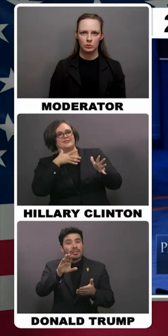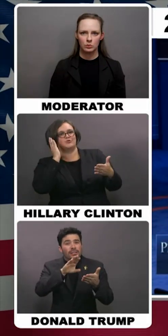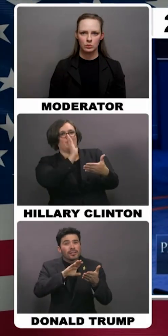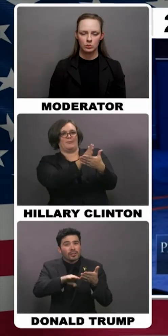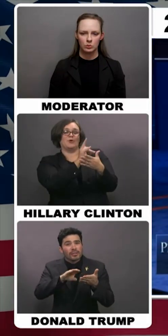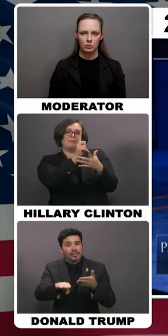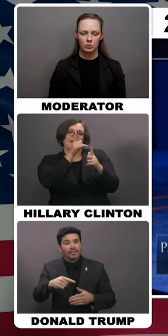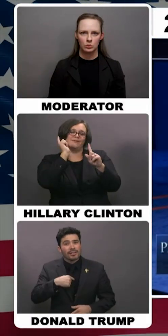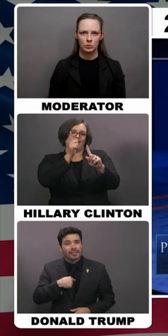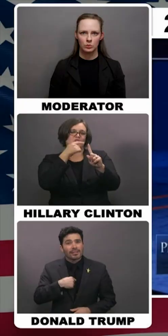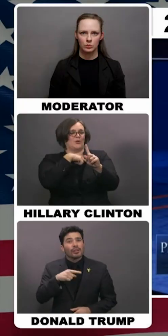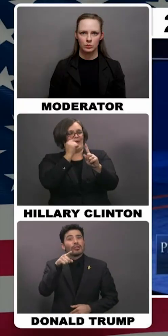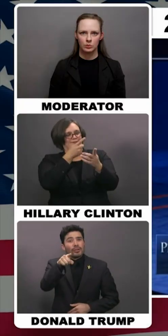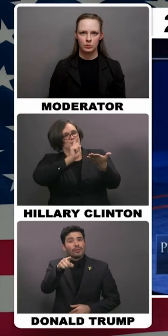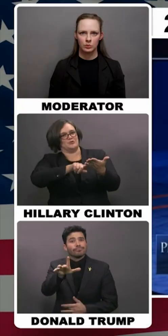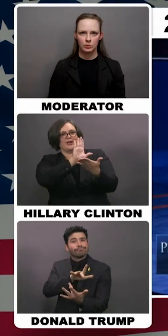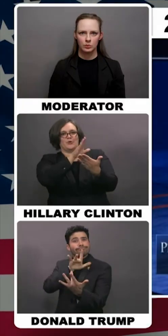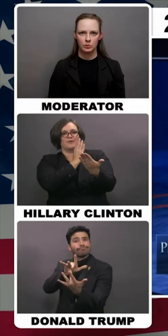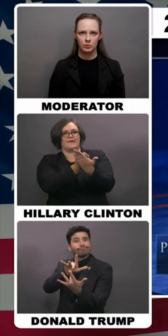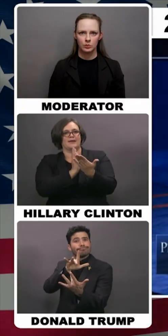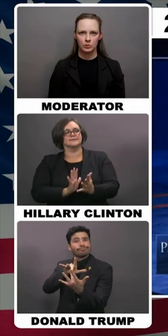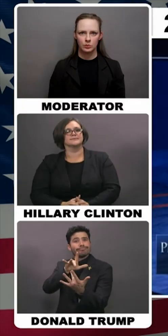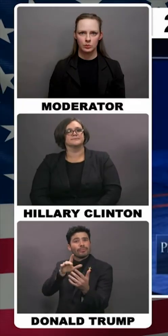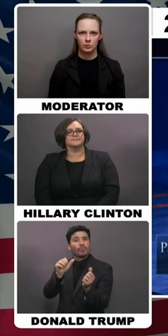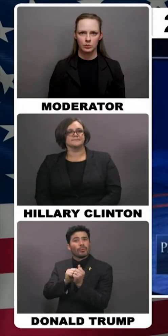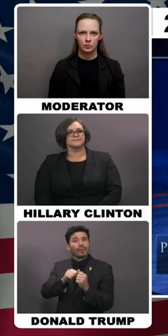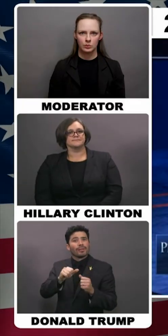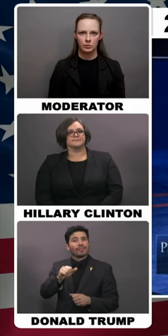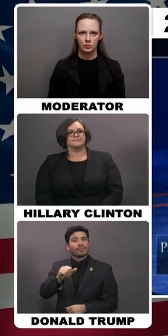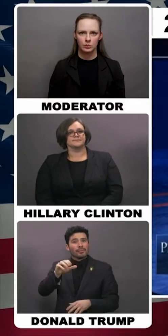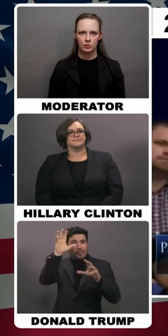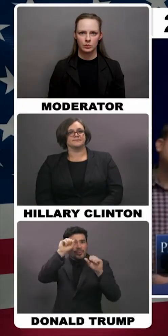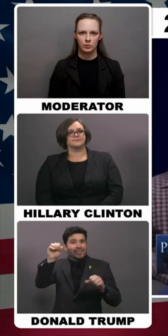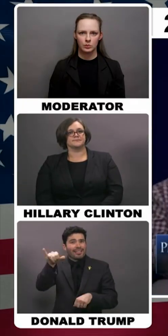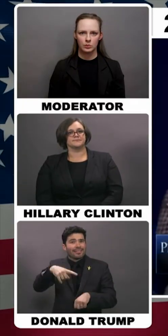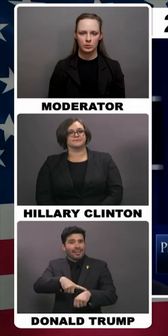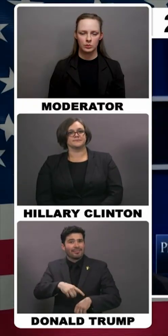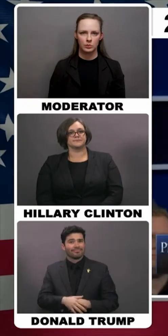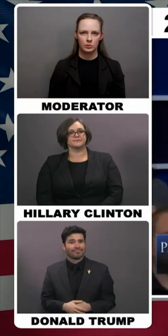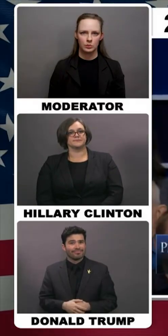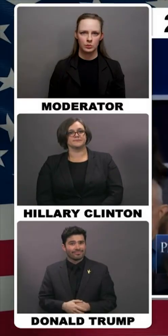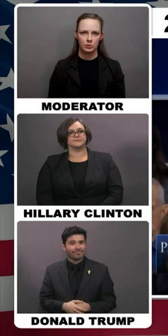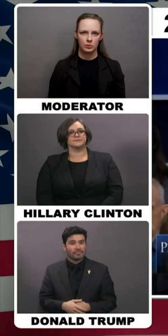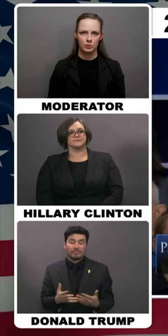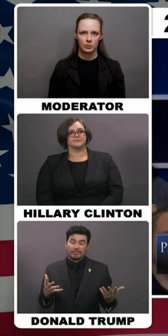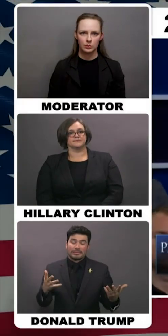to get some fact checking here. You were in contact with the White House, and perhaps, sadly, Obama probably still listened to you.